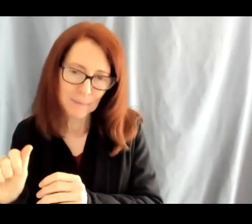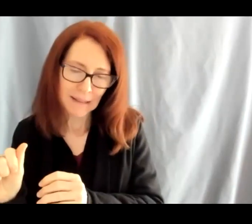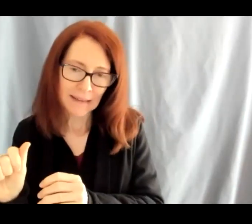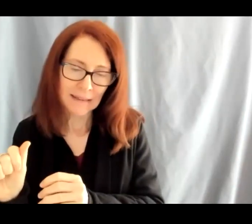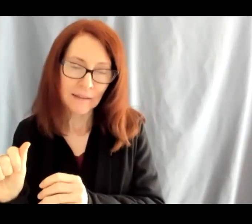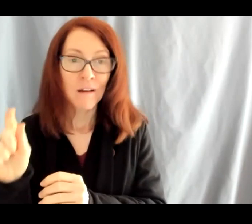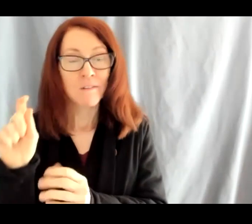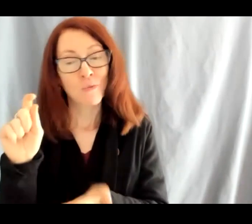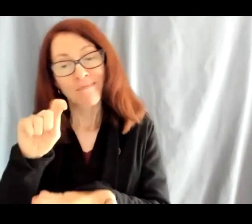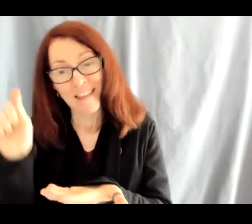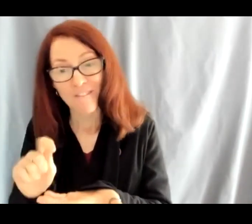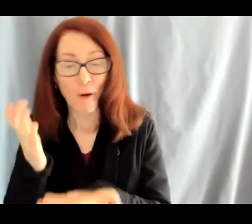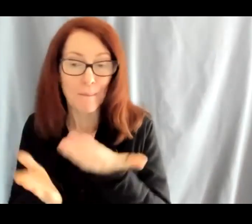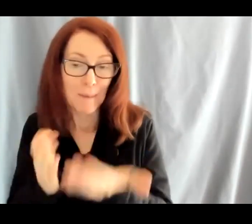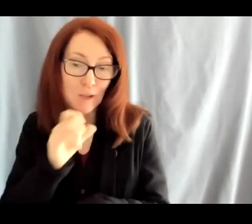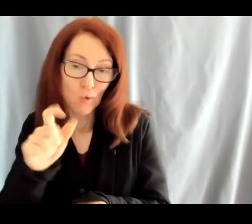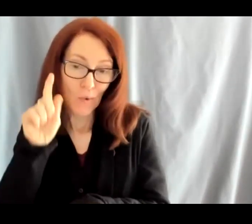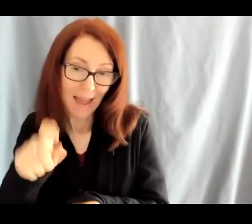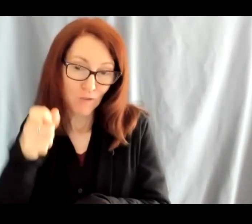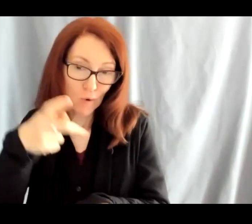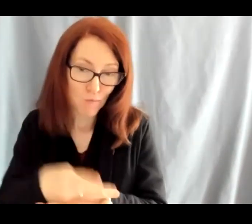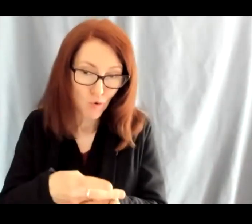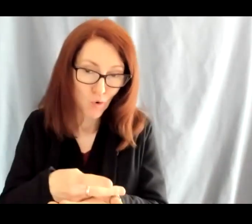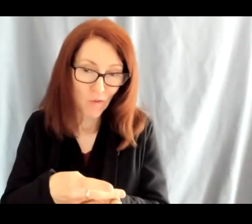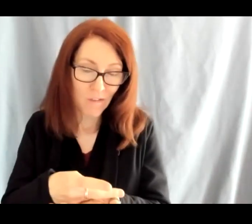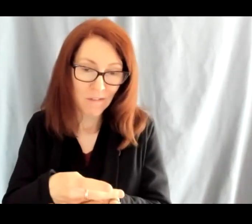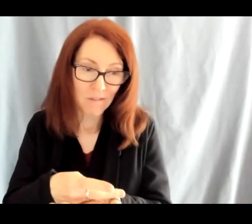to approve it under title one so I can't give you a yes or no answer to this one